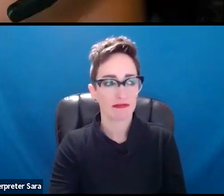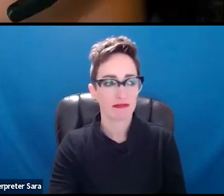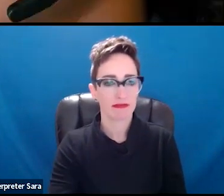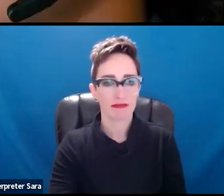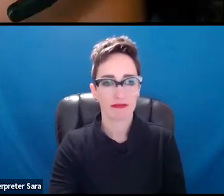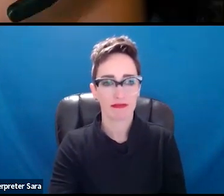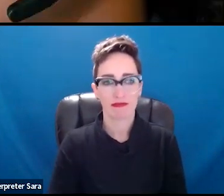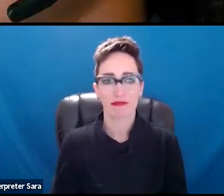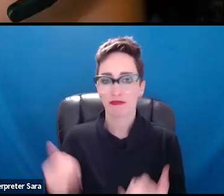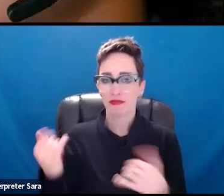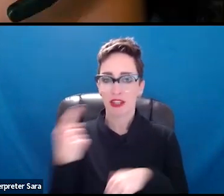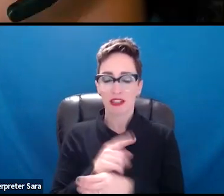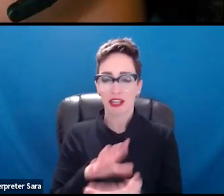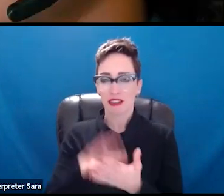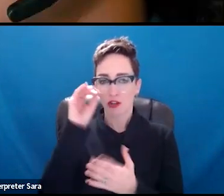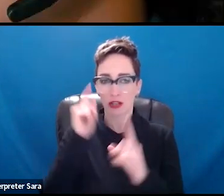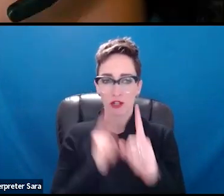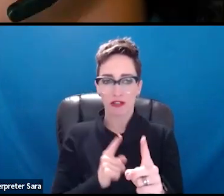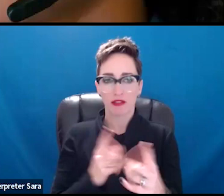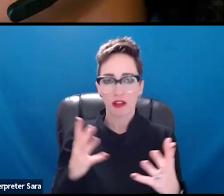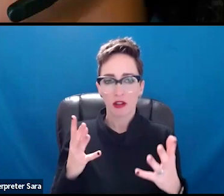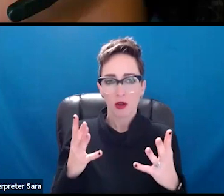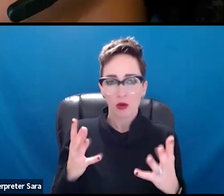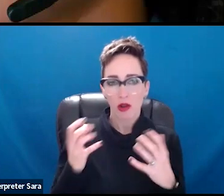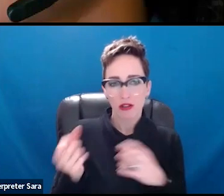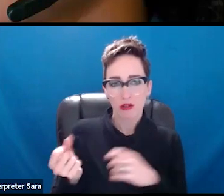the importance of designing crisis services to create a structure